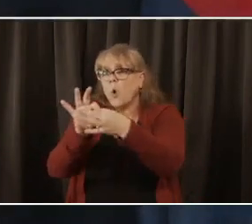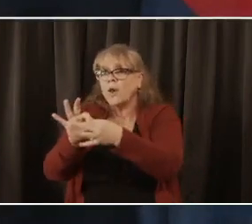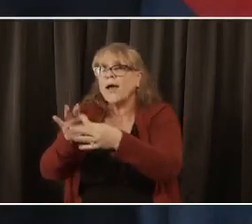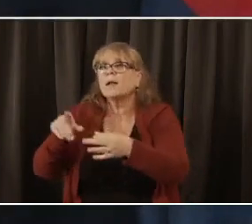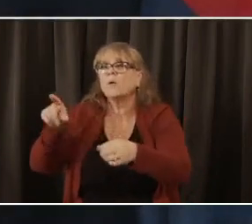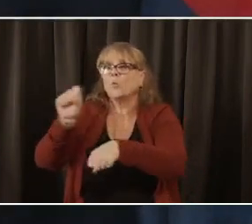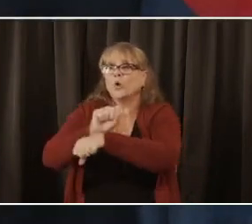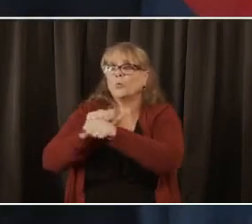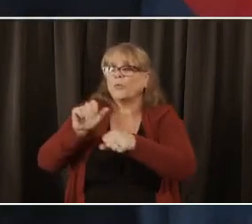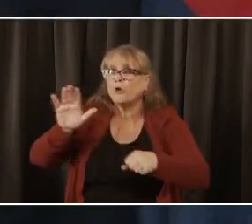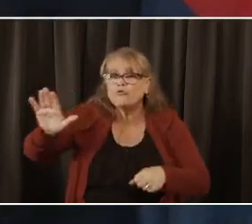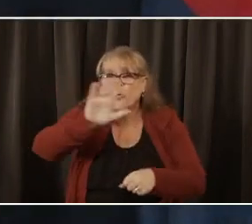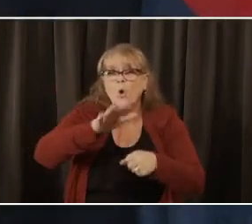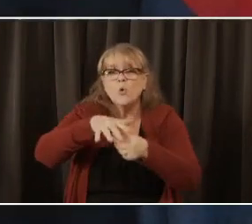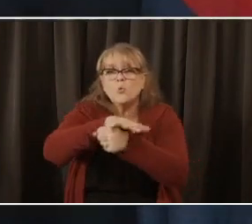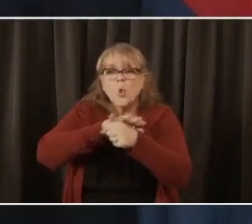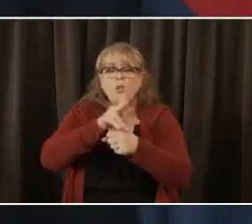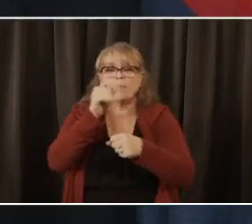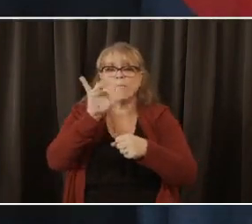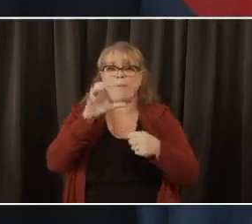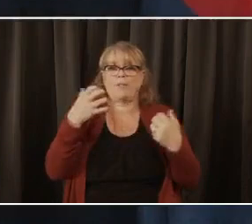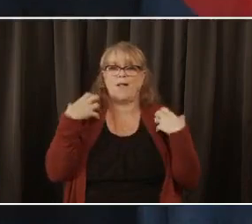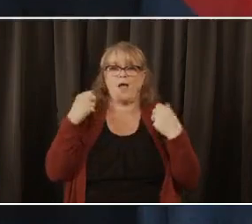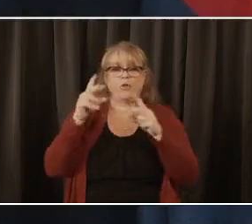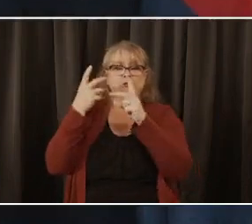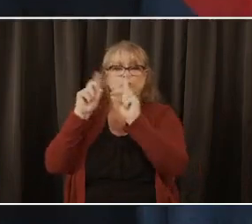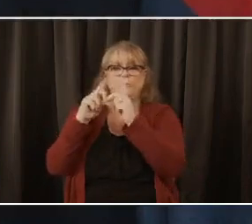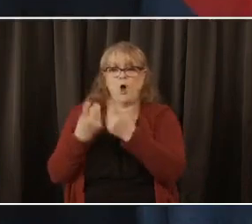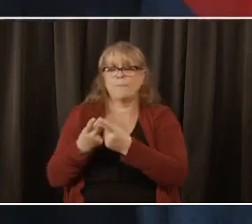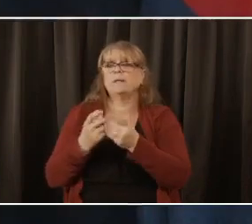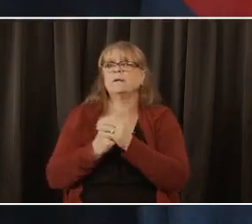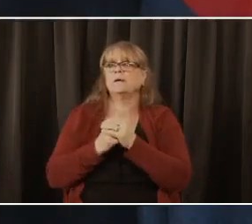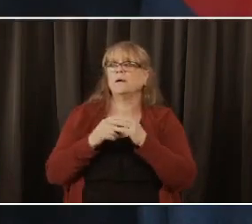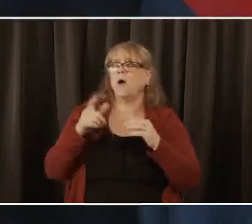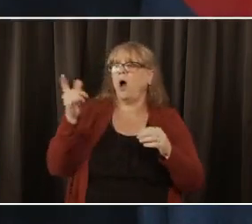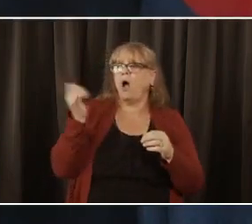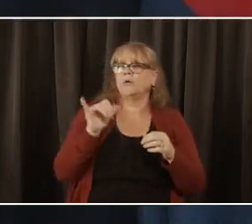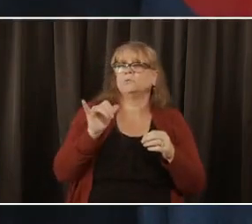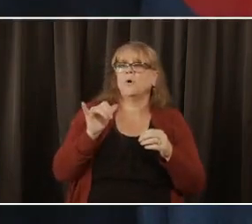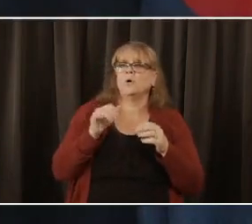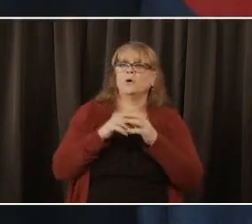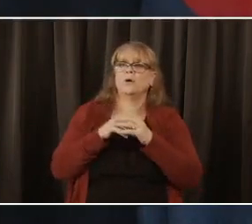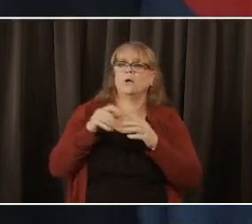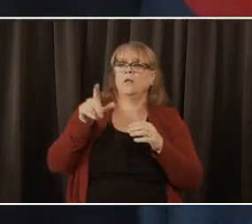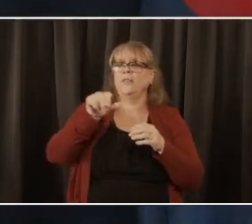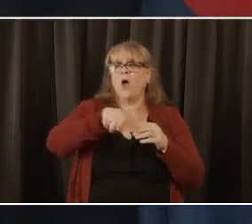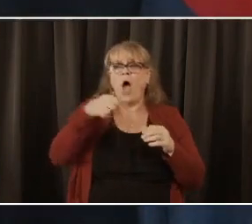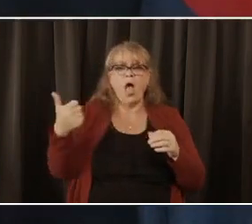a very busy and best information to develop plans and help communities, tailor their response to the